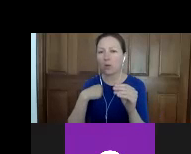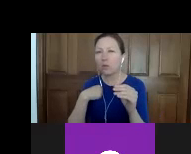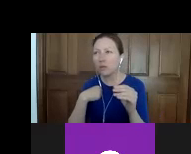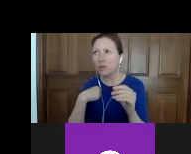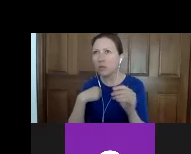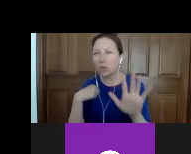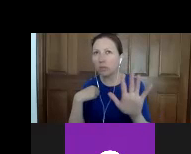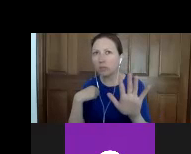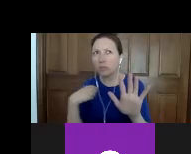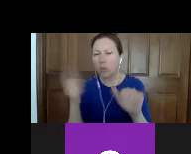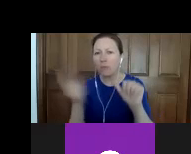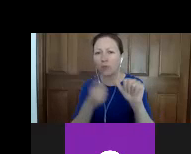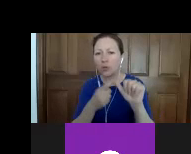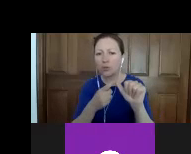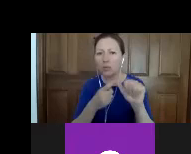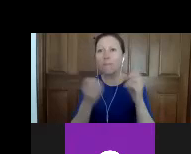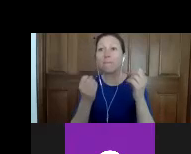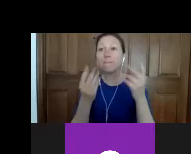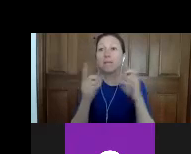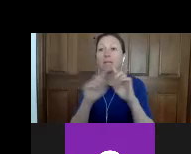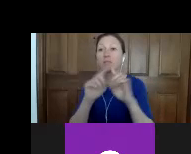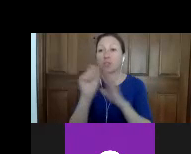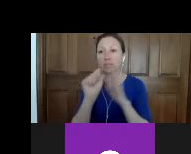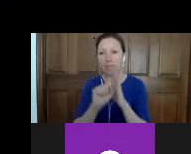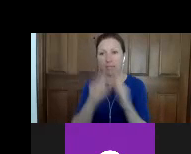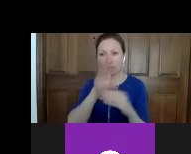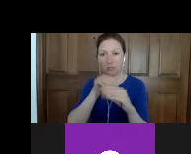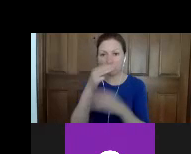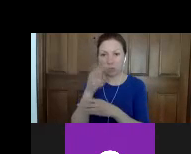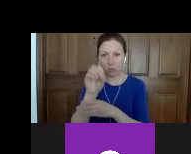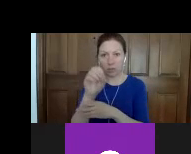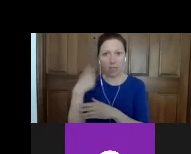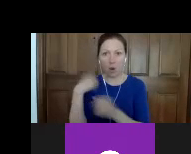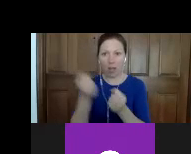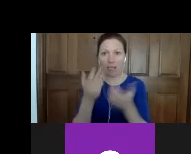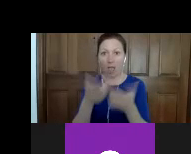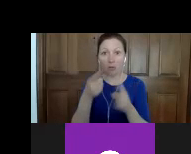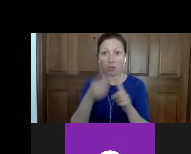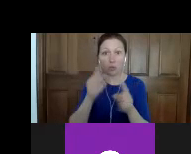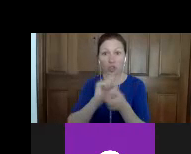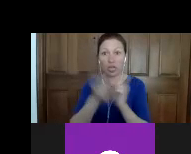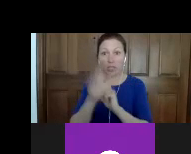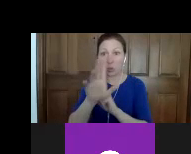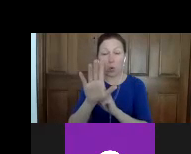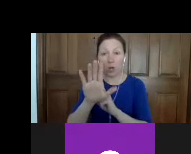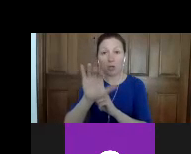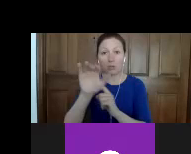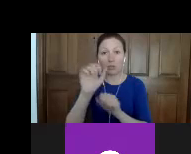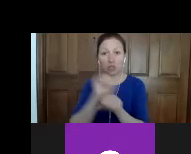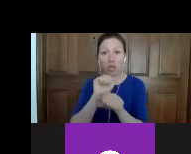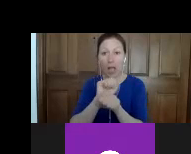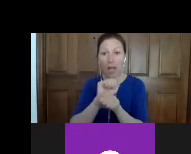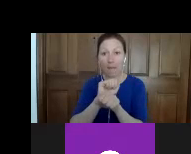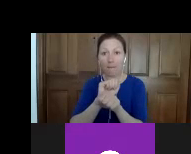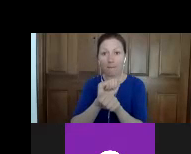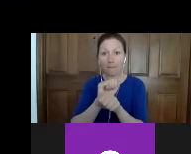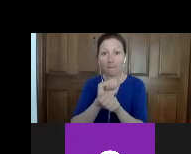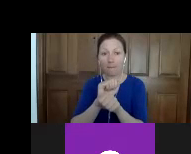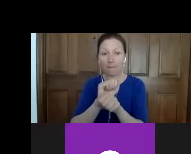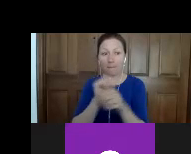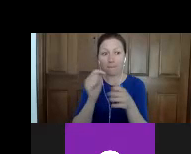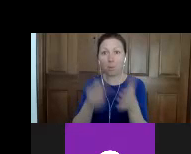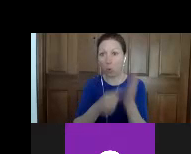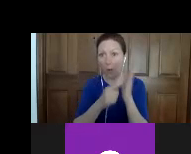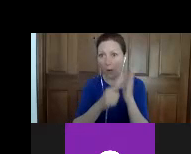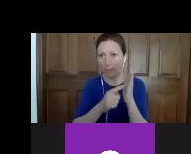all, including Missouri they're aloud to just change your job duties. So you might want